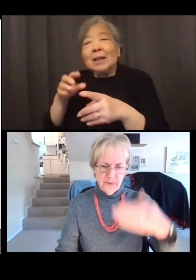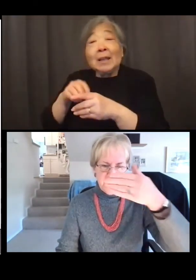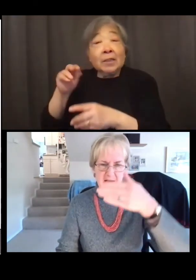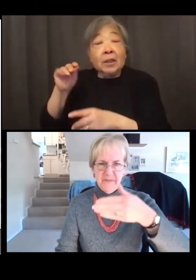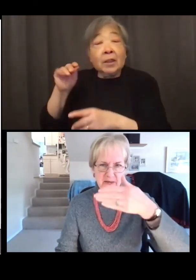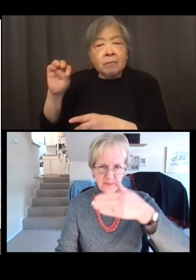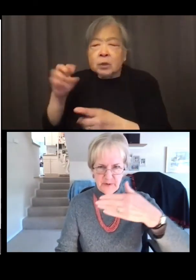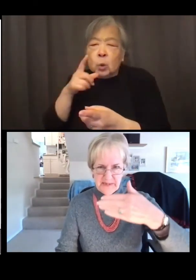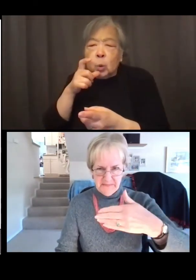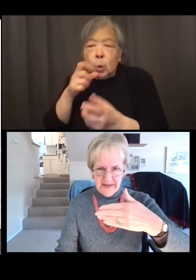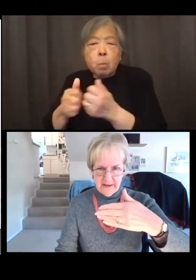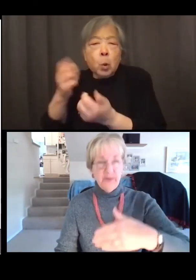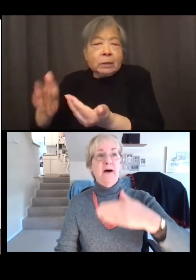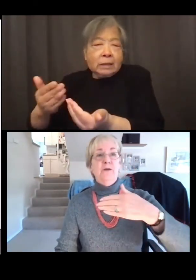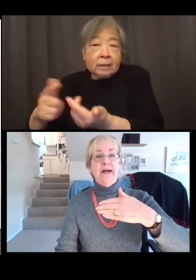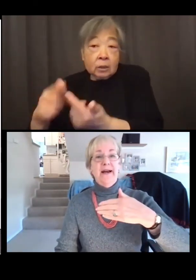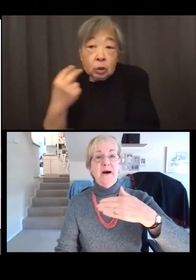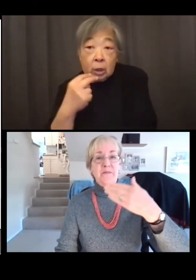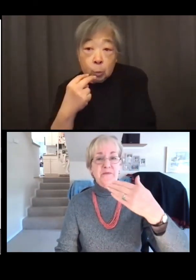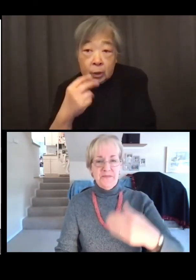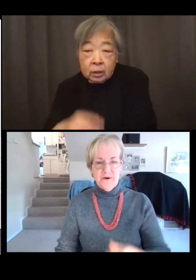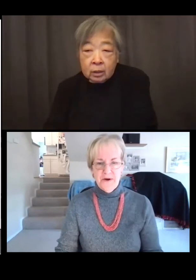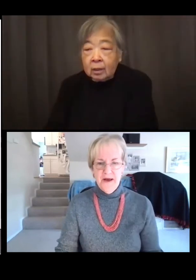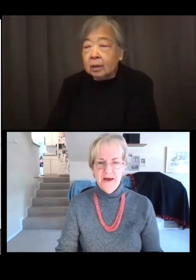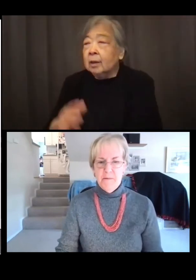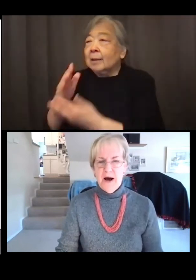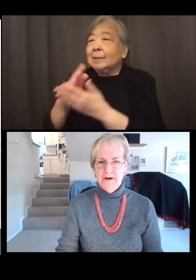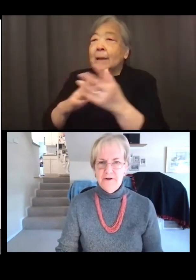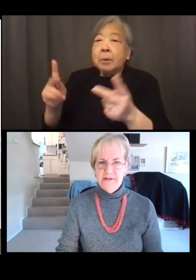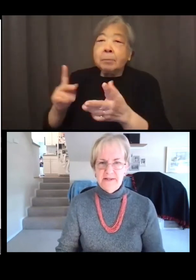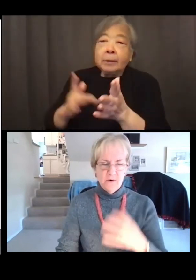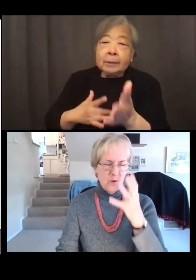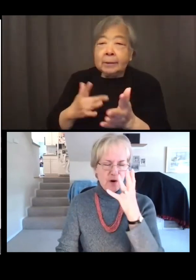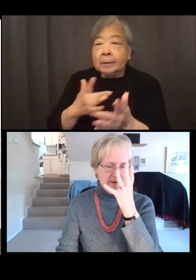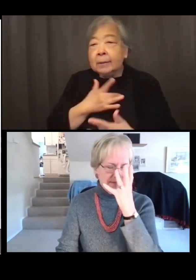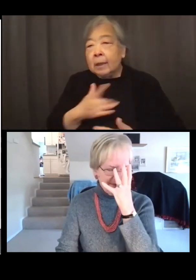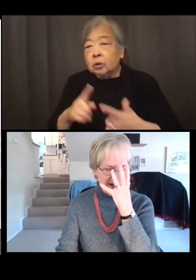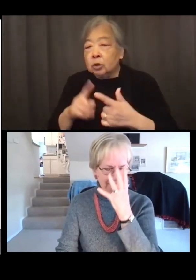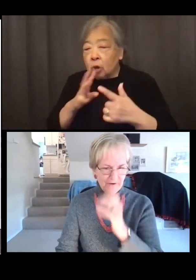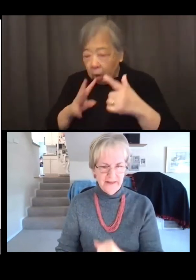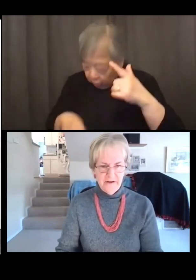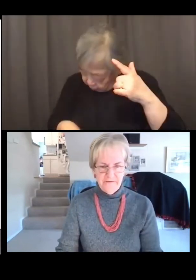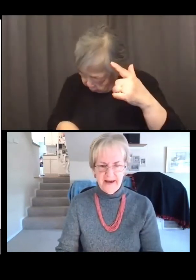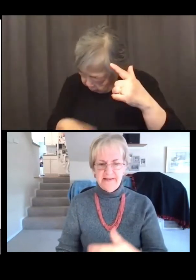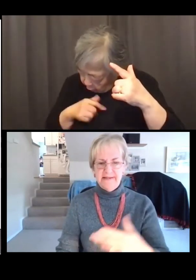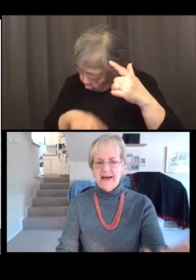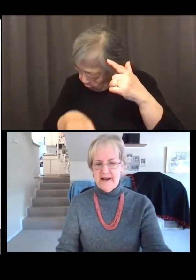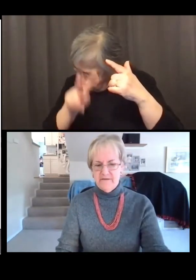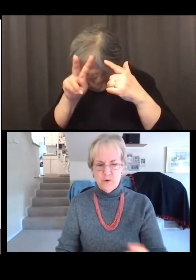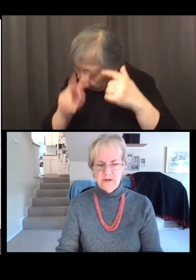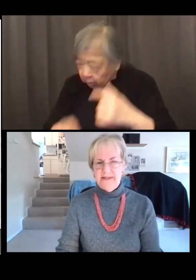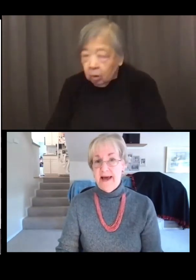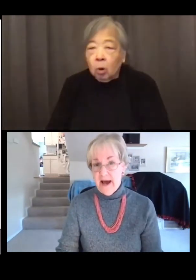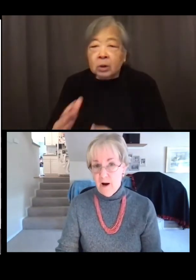we have people without looking up from their monitors Or covering their face And of course,